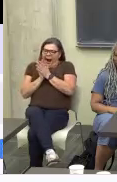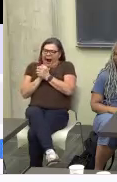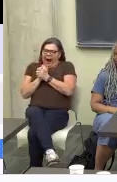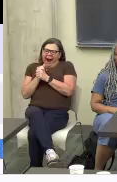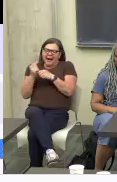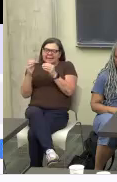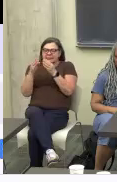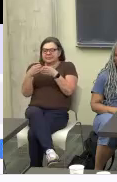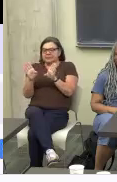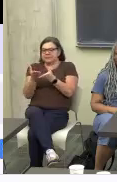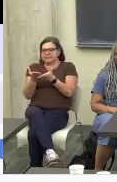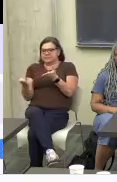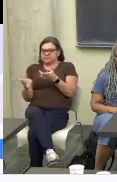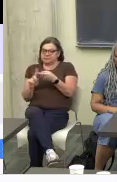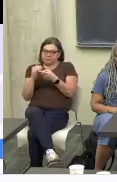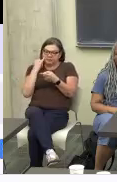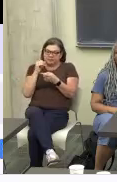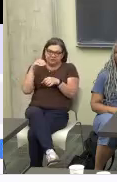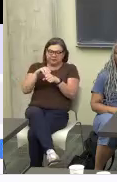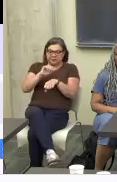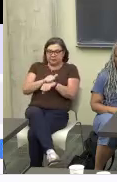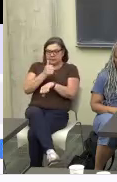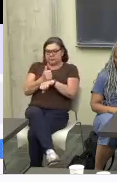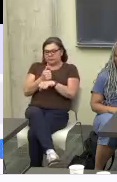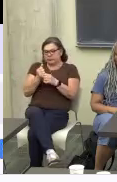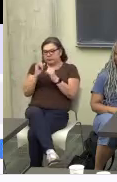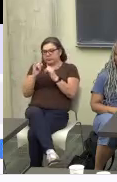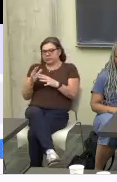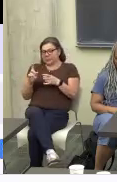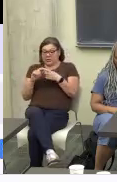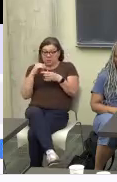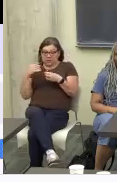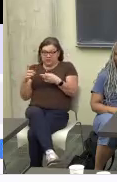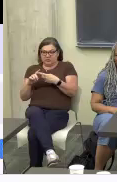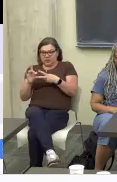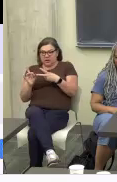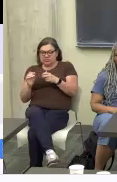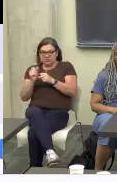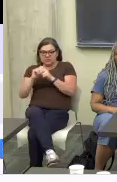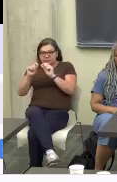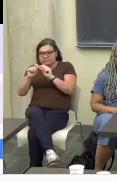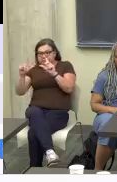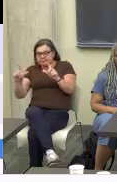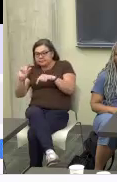Broader thing. It's like if it's not in the setup instructions during your phone, if they don't give you that option of make the screen a little bit bigger or not.